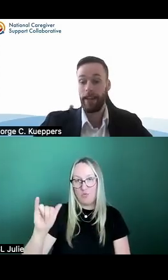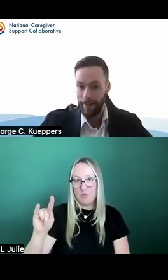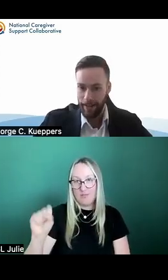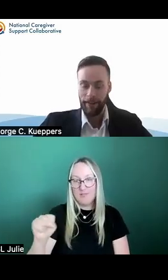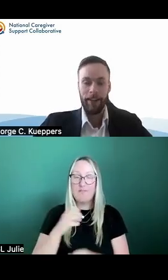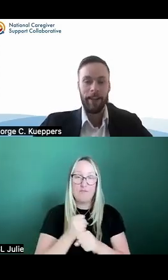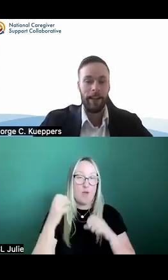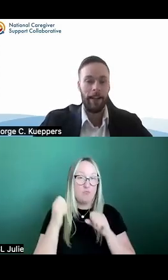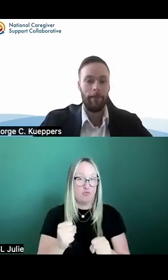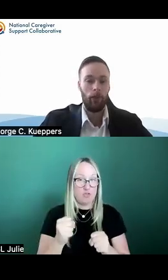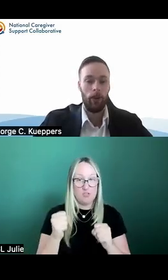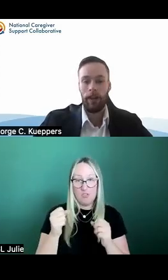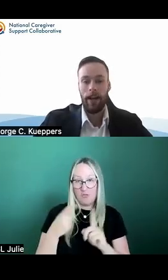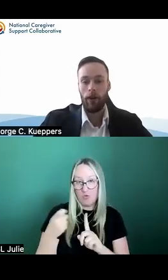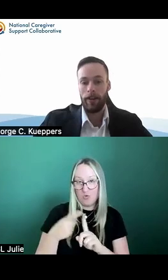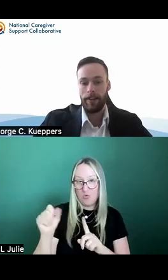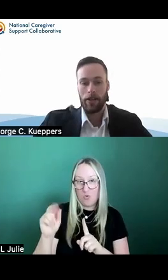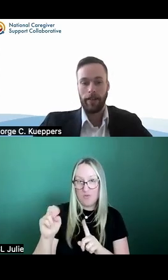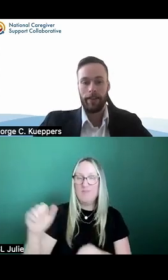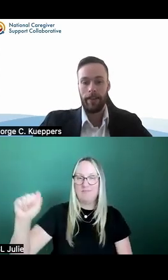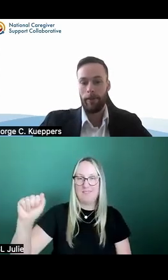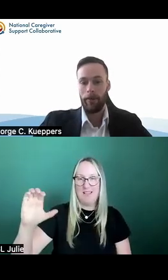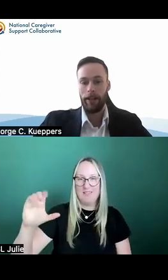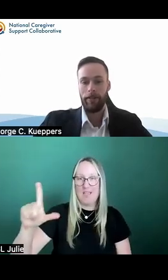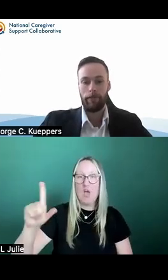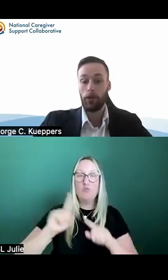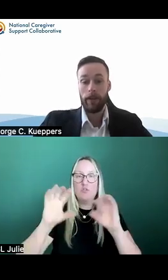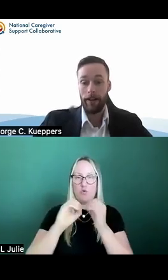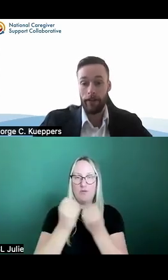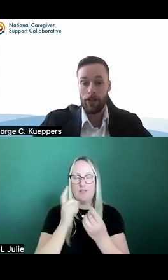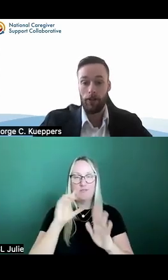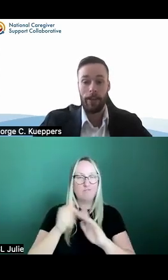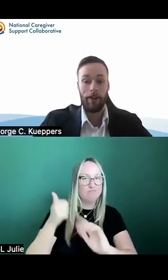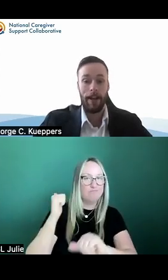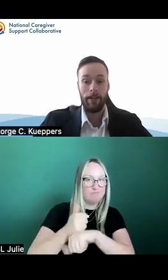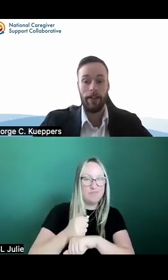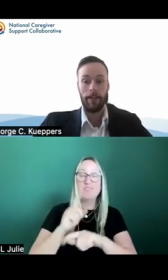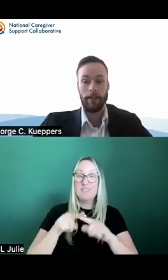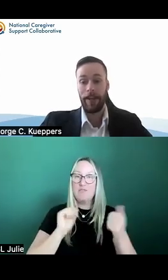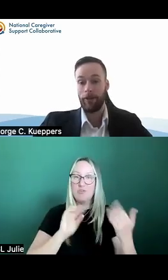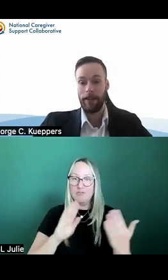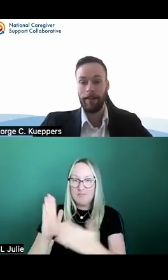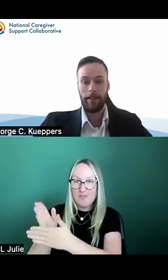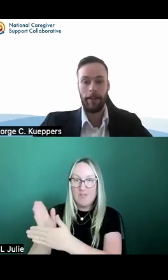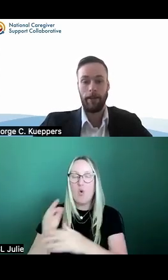like ACL, will allow organizations to implement proven interventions without heavy investment